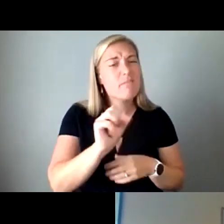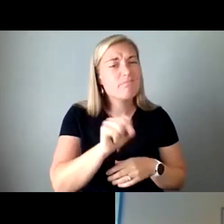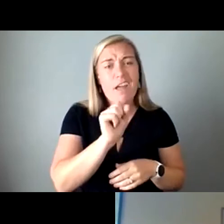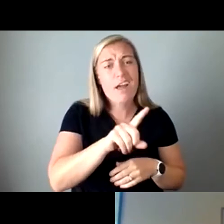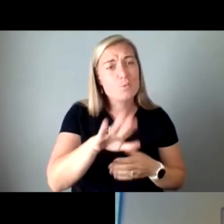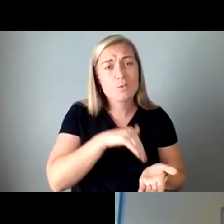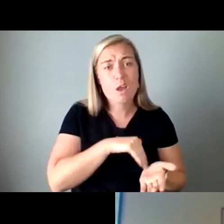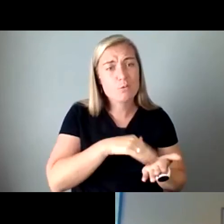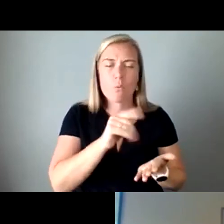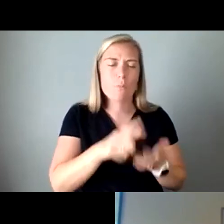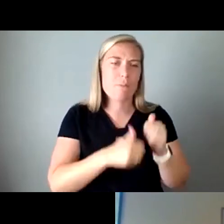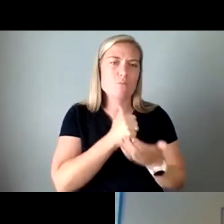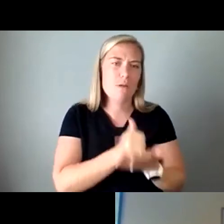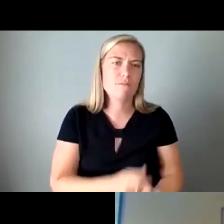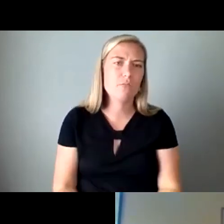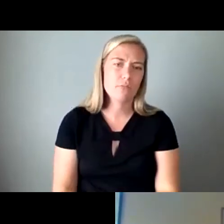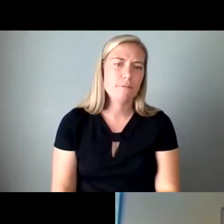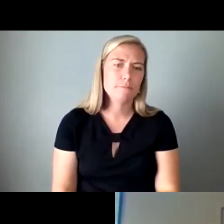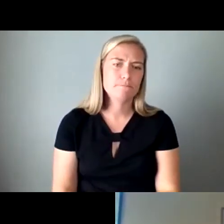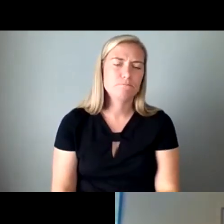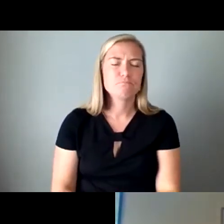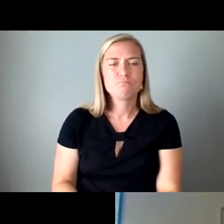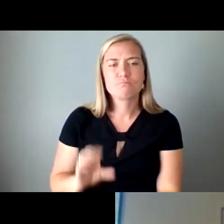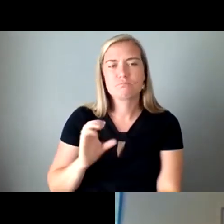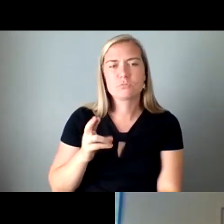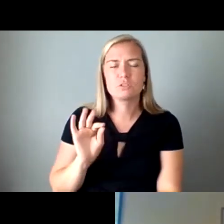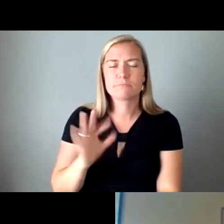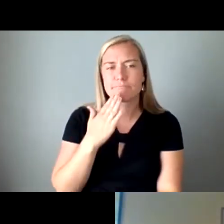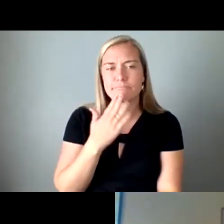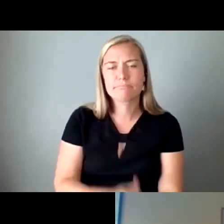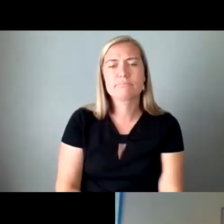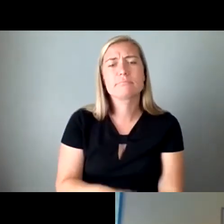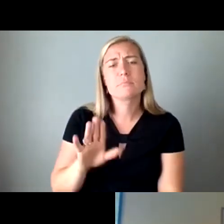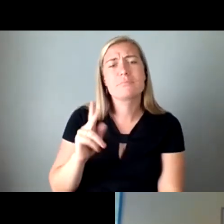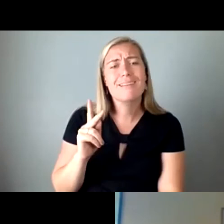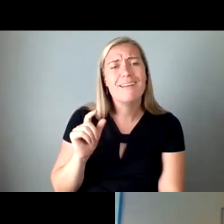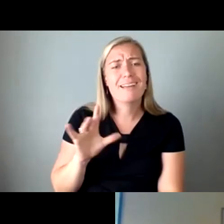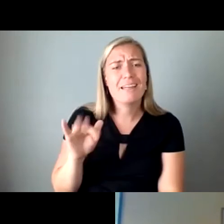helpful. Thank you Dr. Branche. Kathy "what if an employee has questions about the policy?".